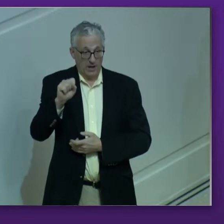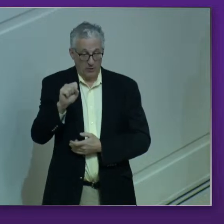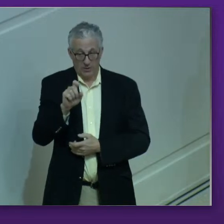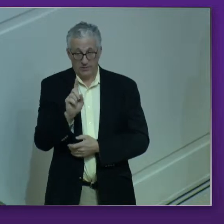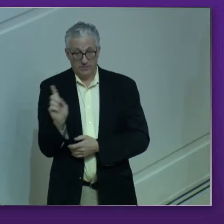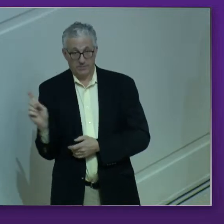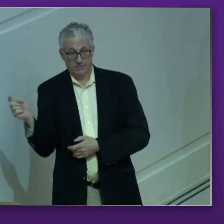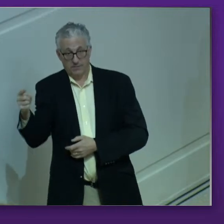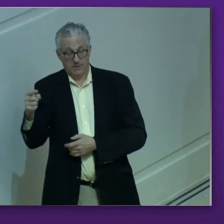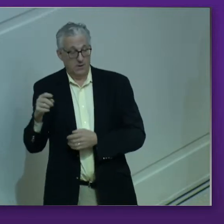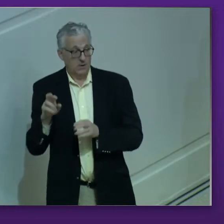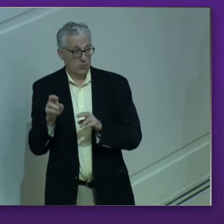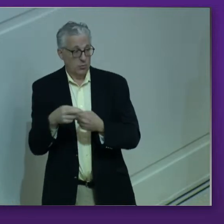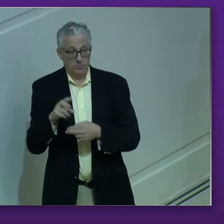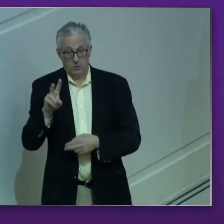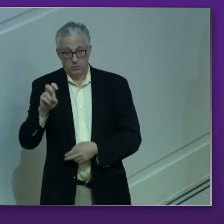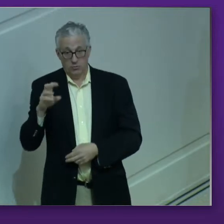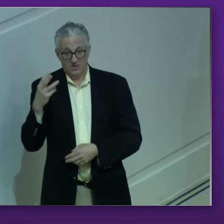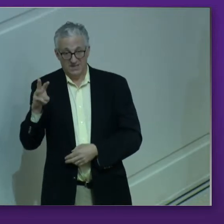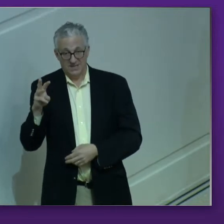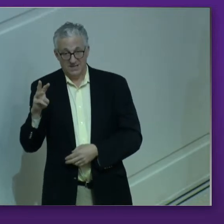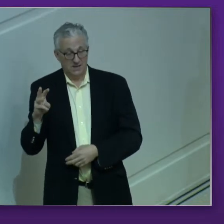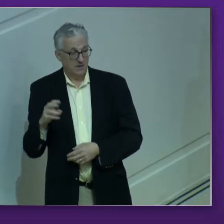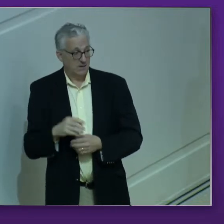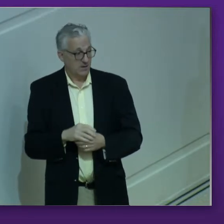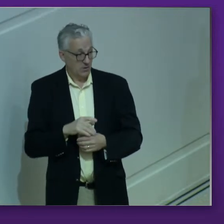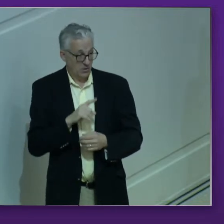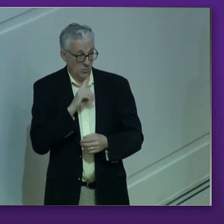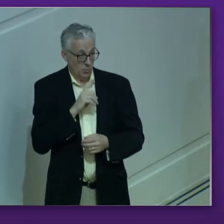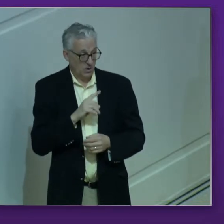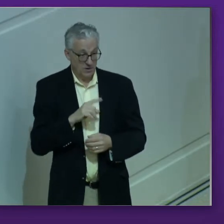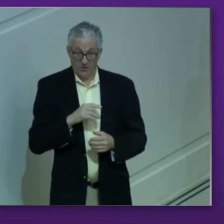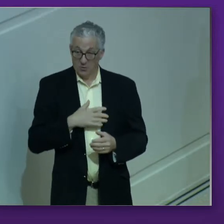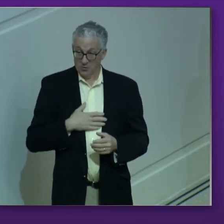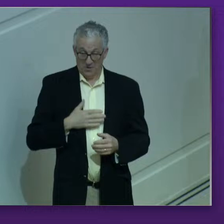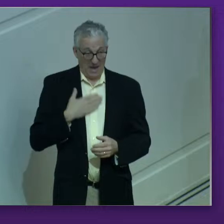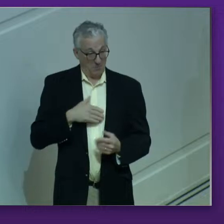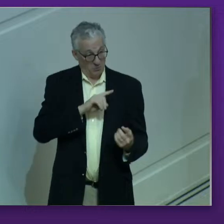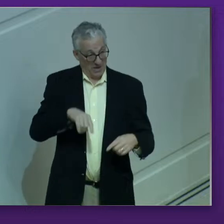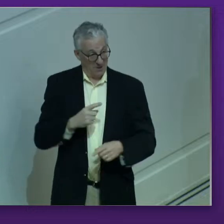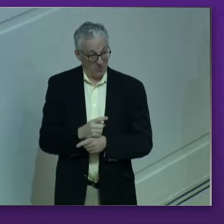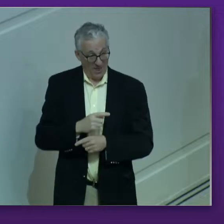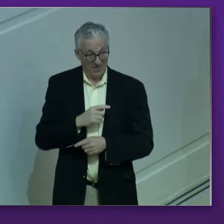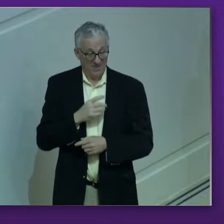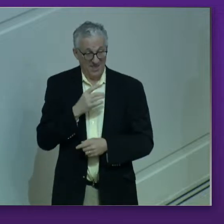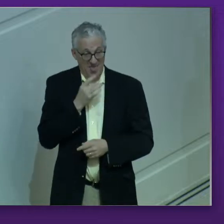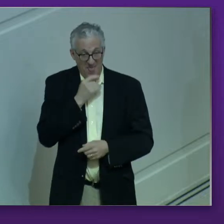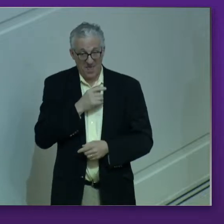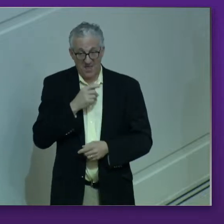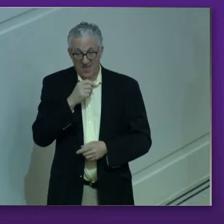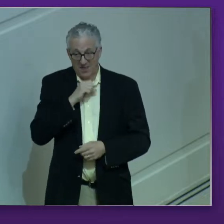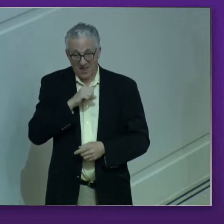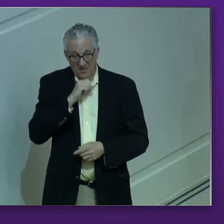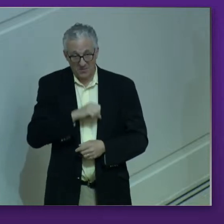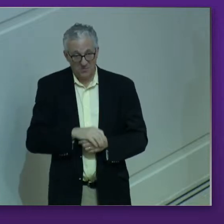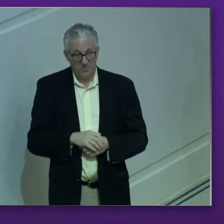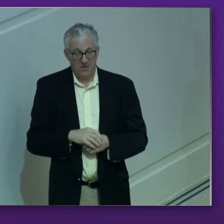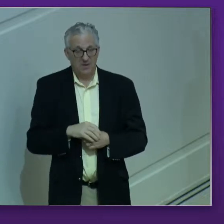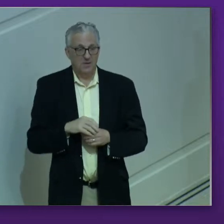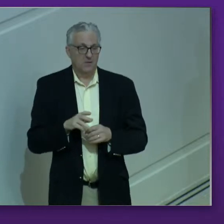THANK YOU WHEN WE'RE FINISHED HERE WE INVITE ALL OF YOU TO JOIN US FOR AN ICE CREAM SOCIAL. IT IS BEN & JERRY'S ICE